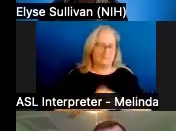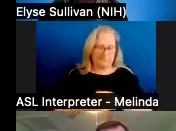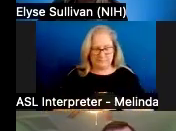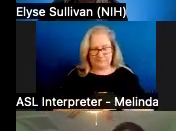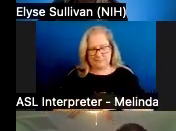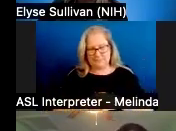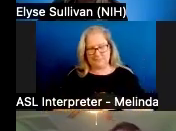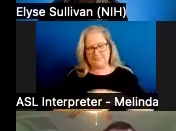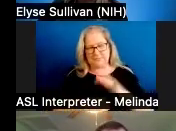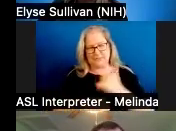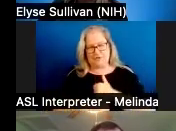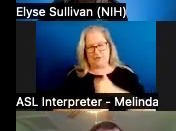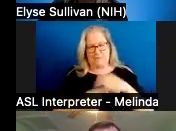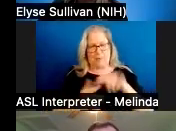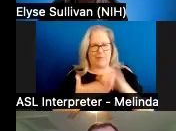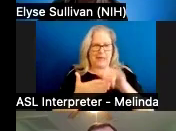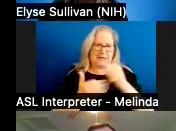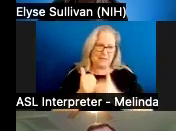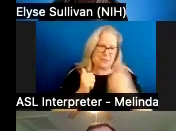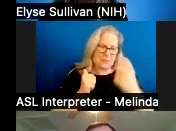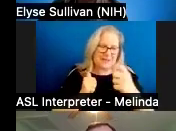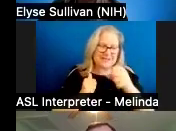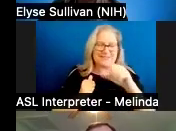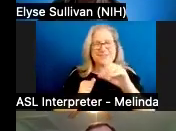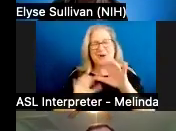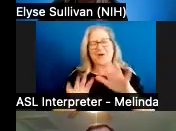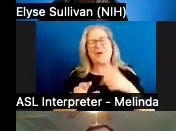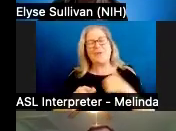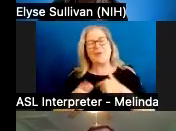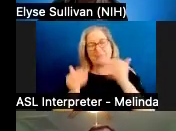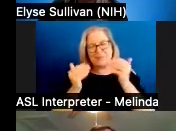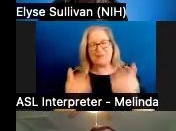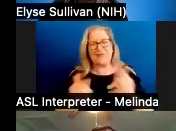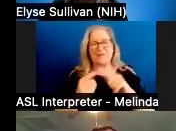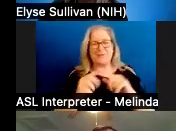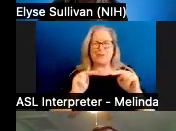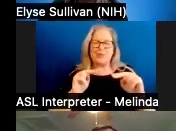So sorry about that, everybody. So, yeah. So we're going to move on to negotiation of an award.